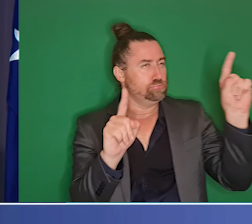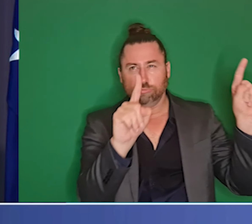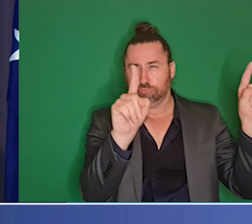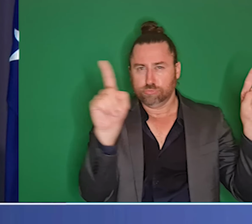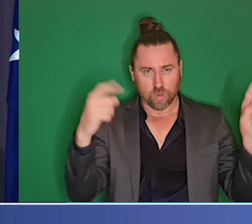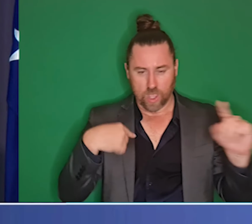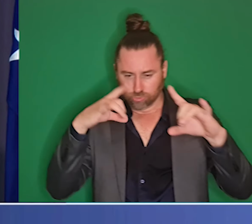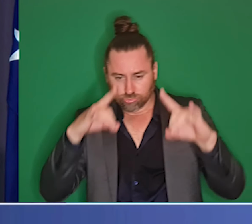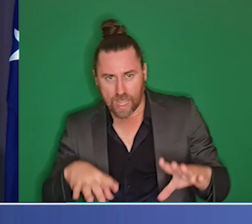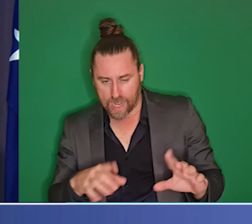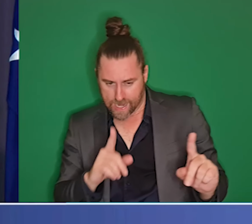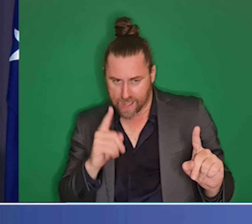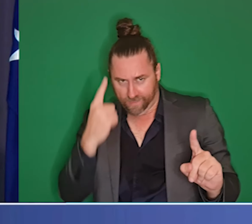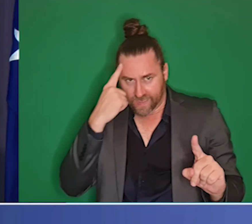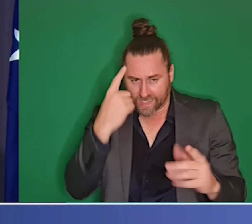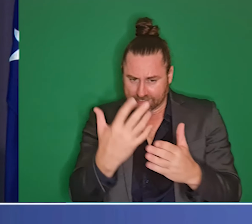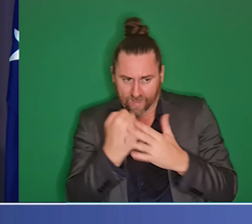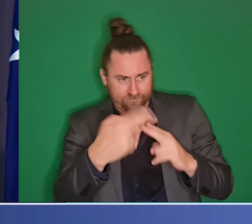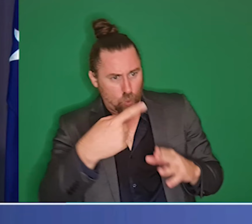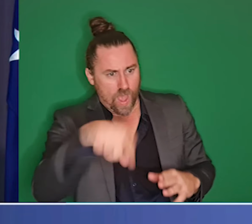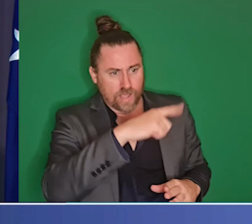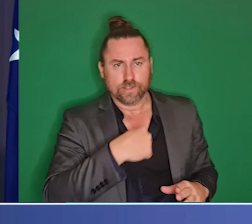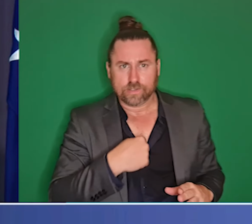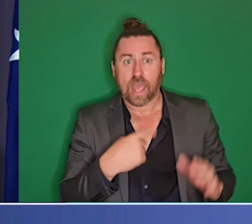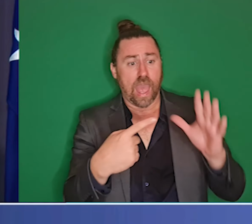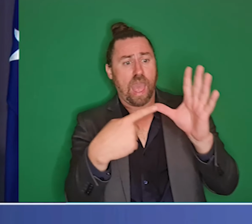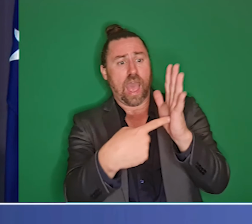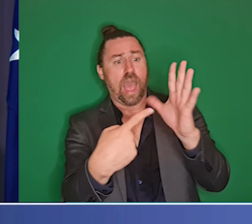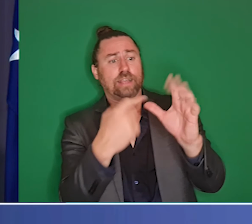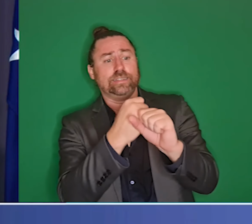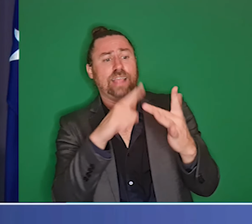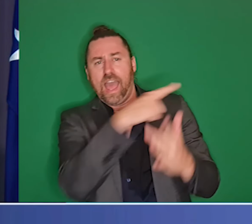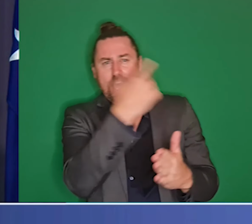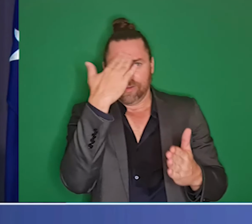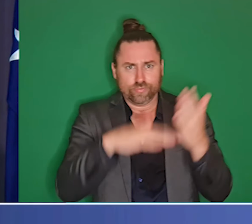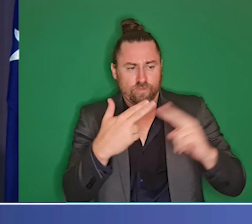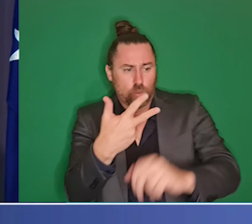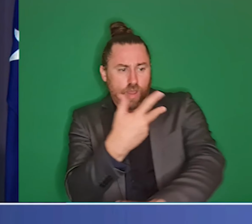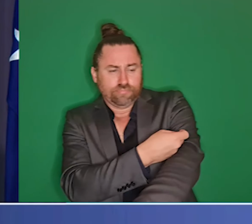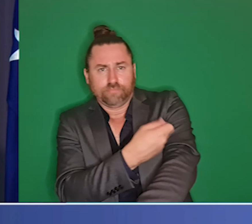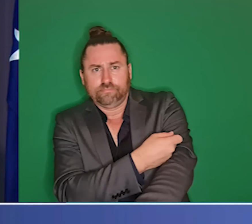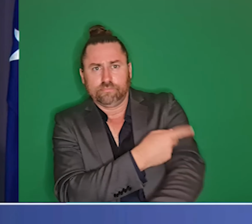plus the TGA tick and the ATAGI tick in terms of safety and efficacy.